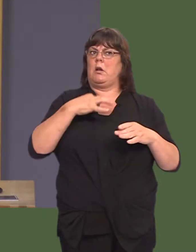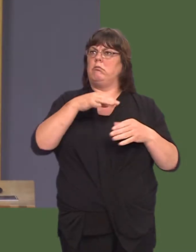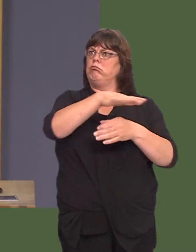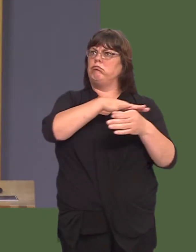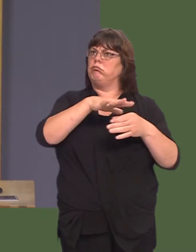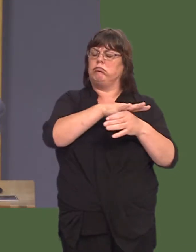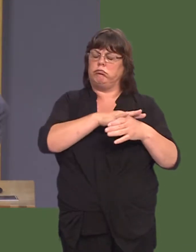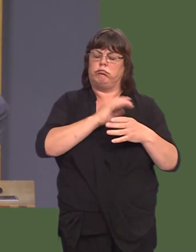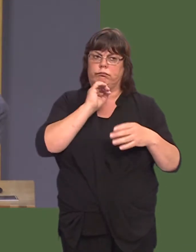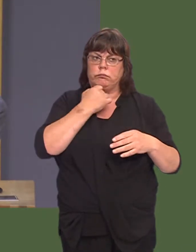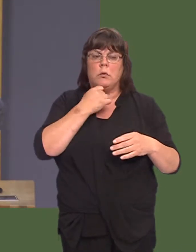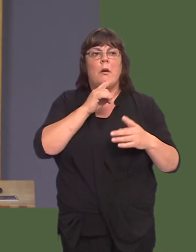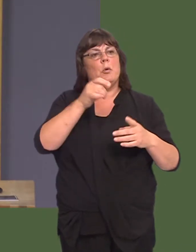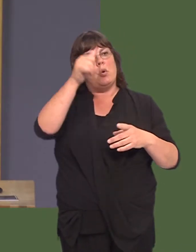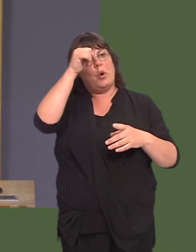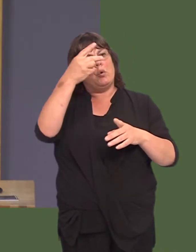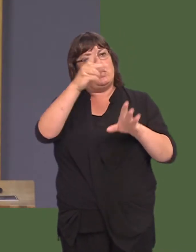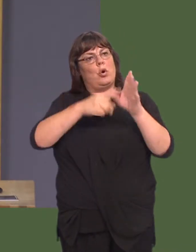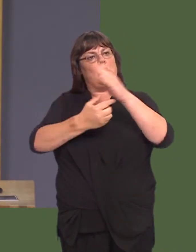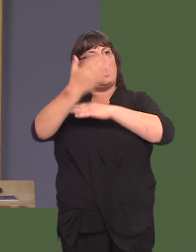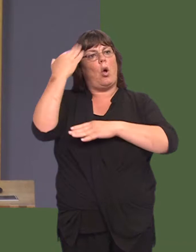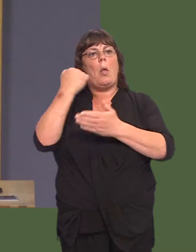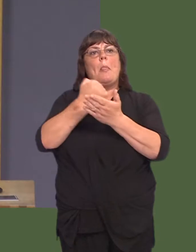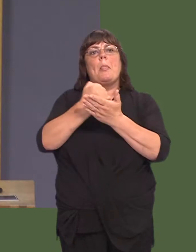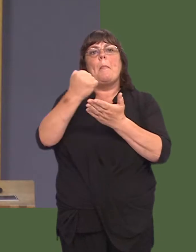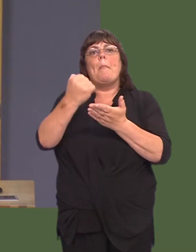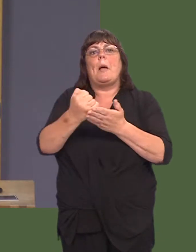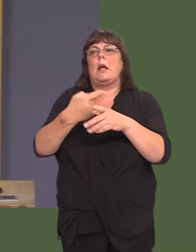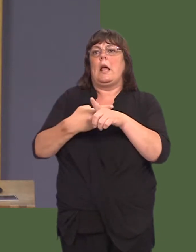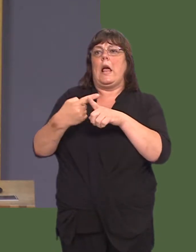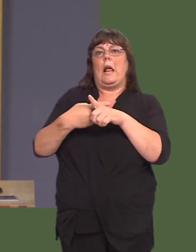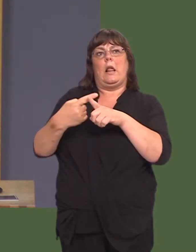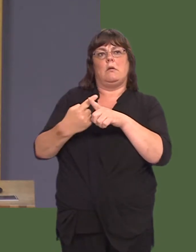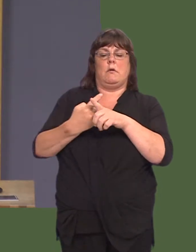But the First Minister will also know that, two years ago, the Bank of England did an